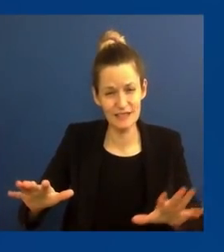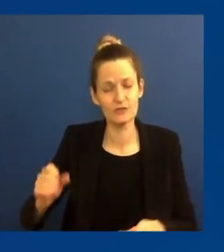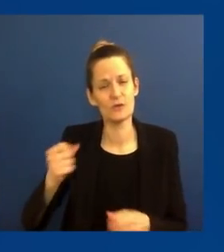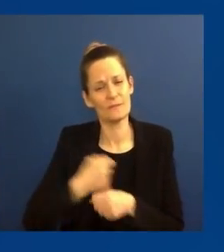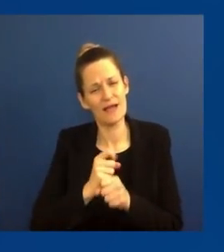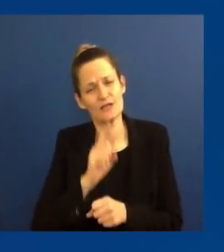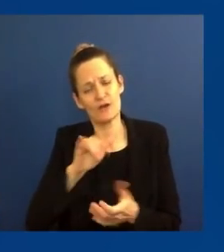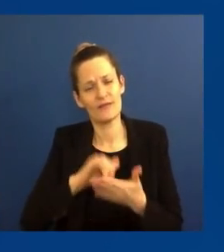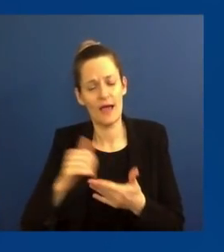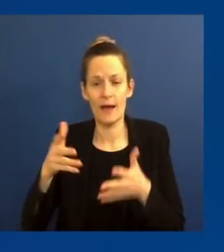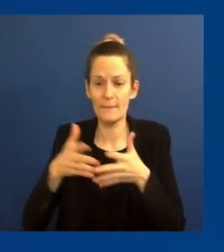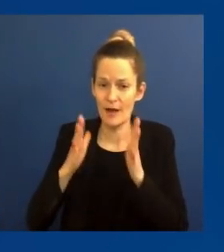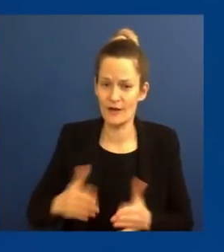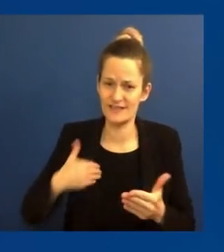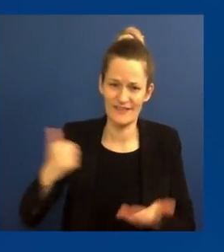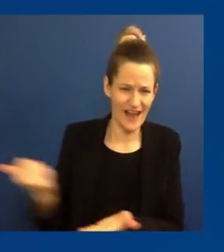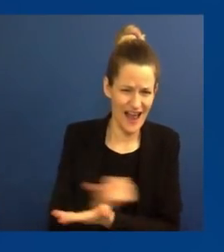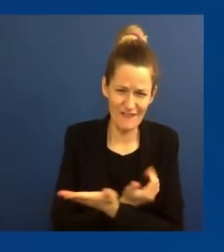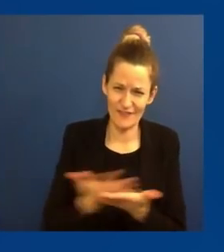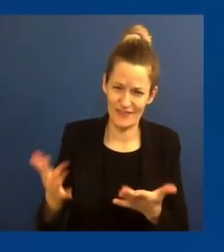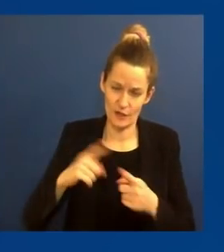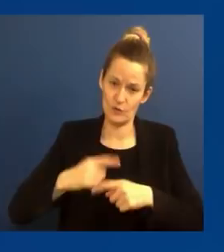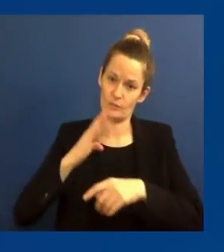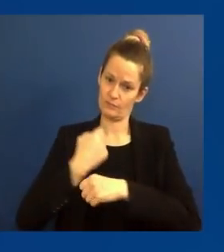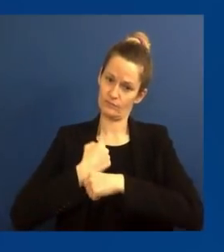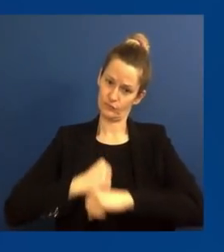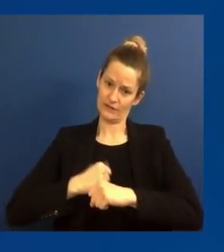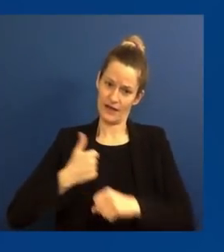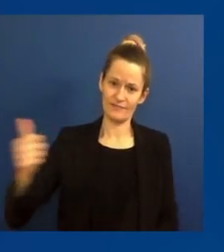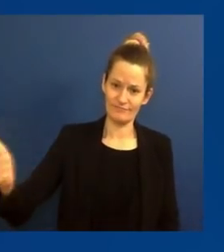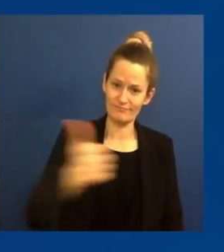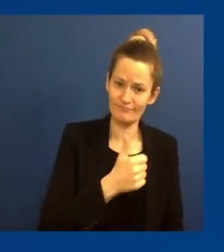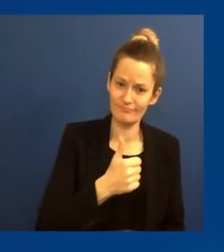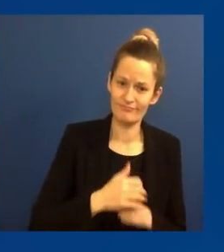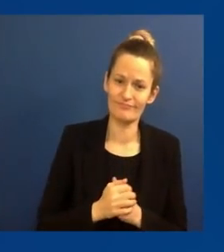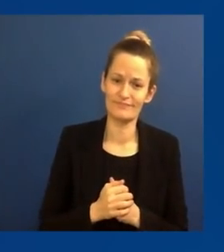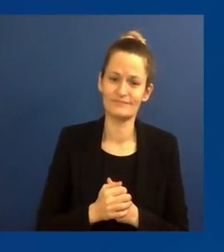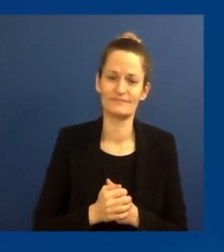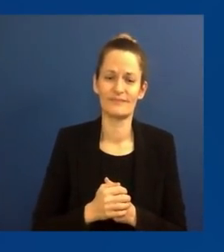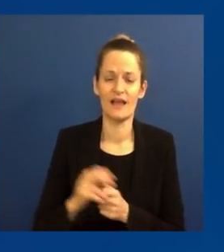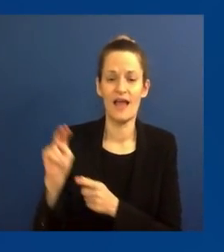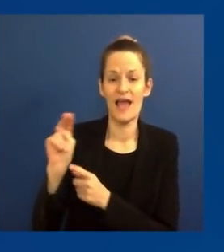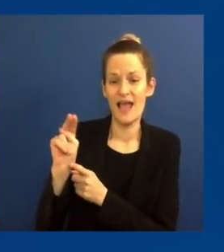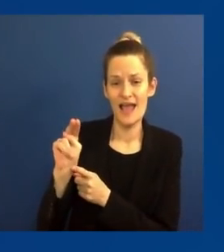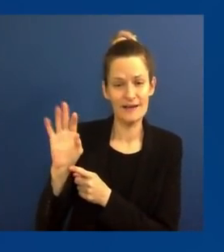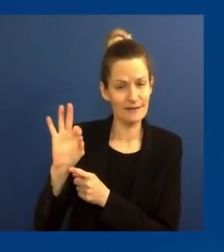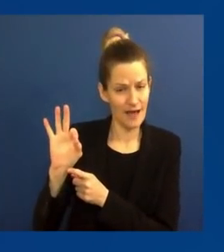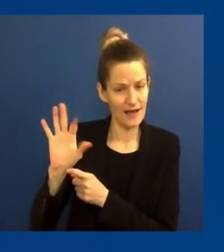including by making hundreds of millions of N95 masks available for free to all Americans.